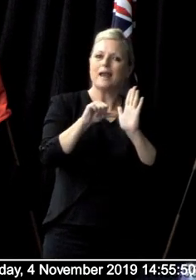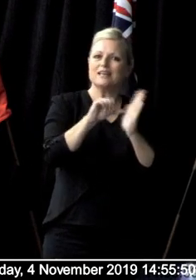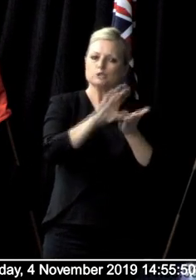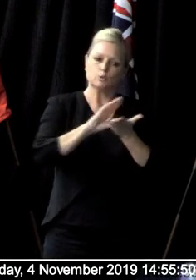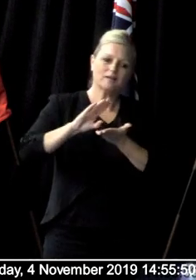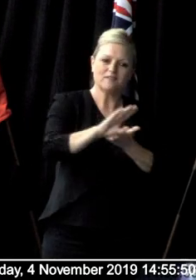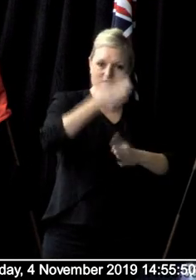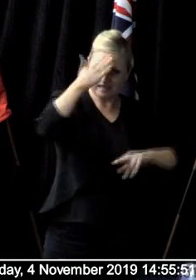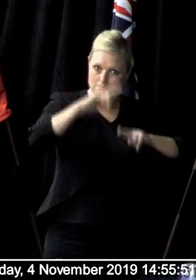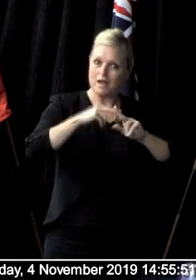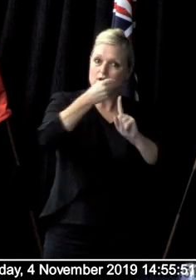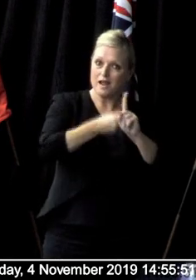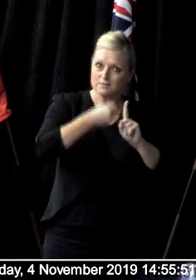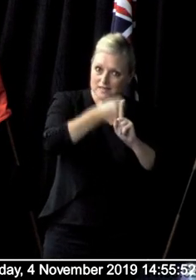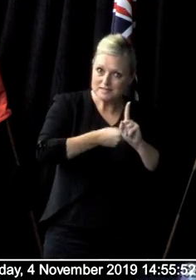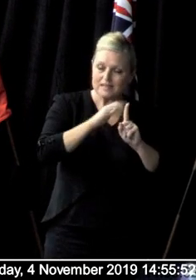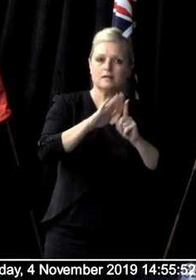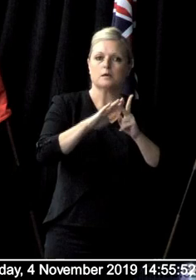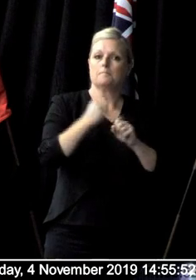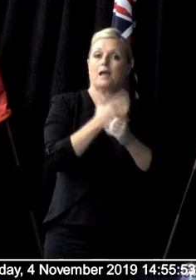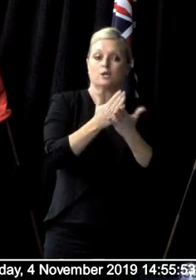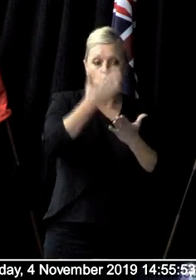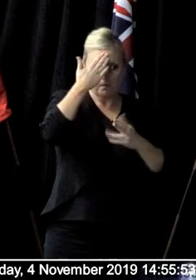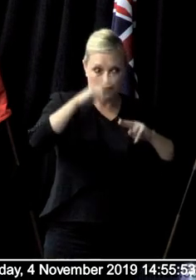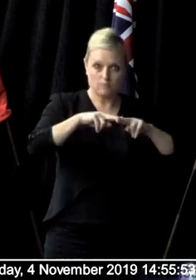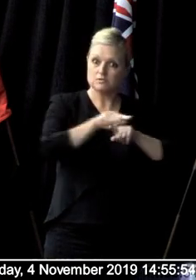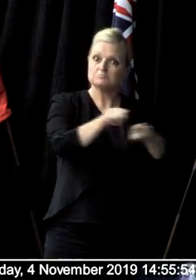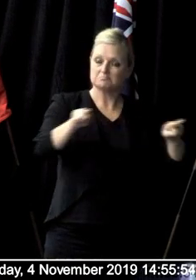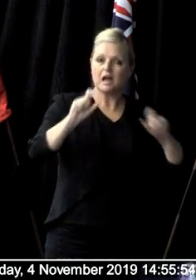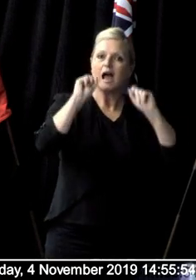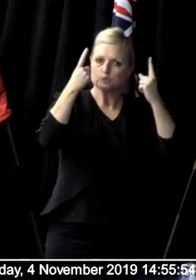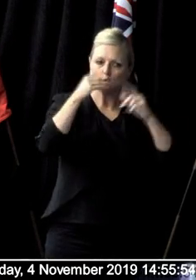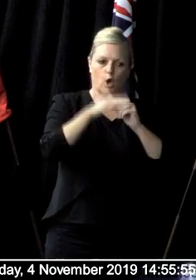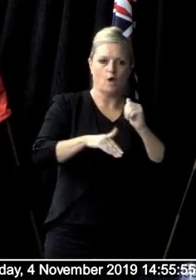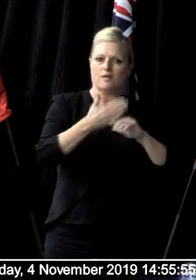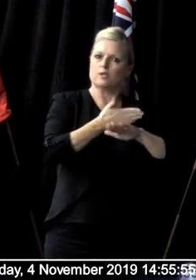understanding of the new Inclusive Education Policy, etcetera, was important.